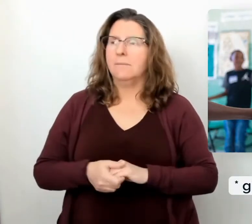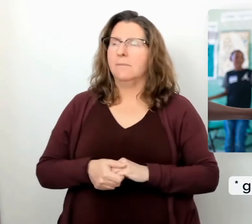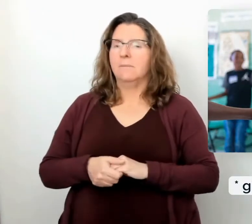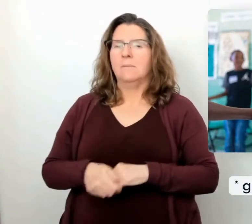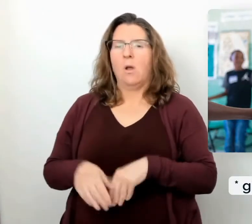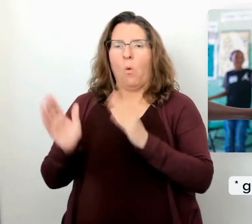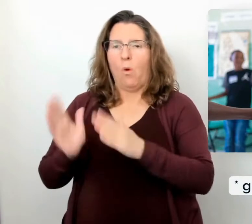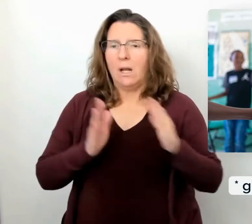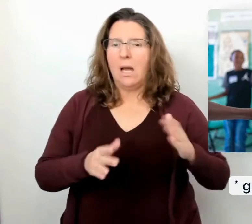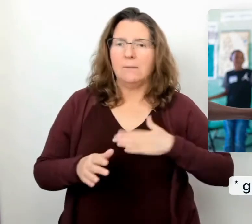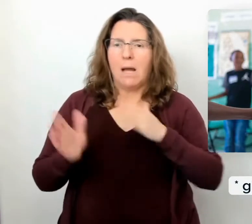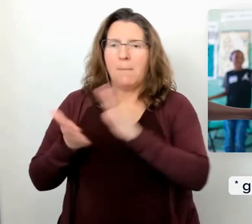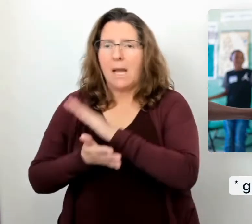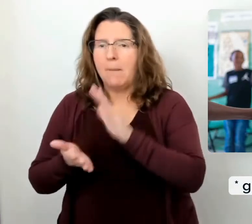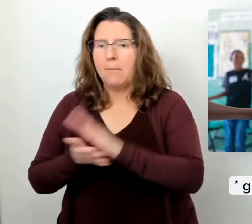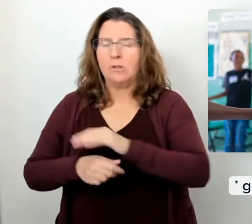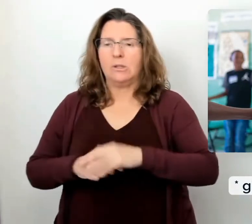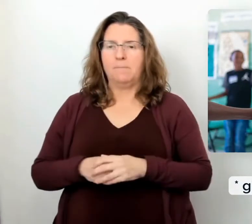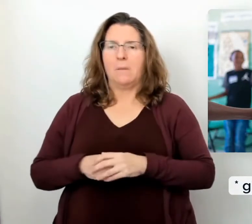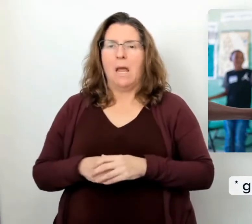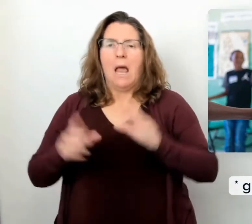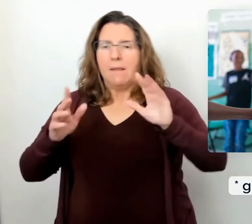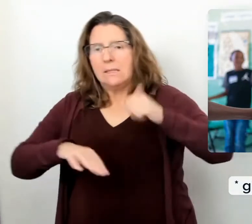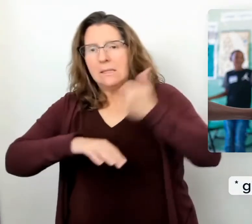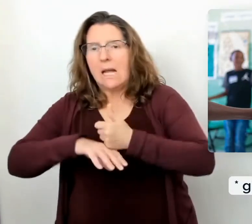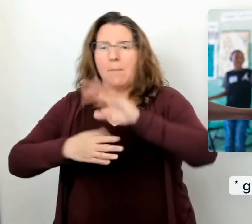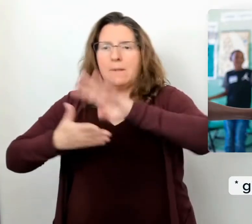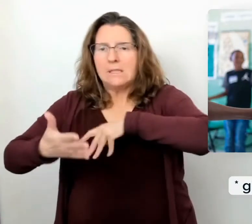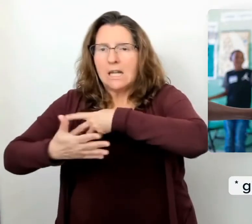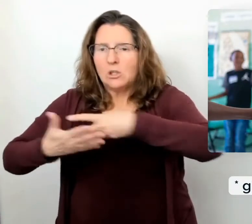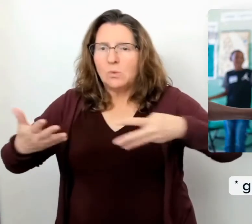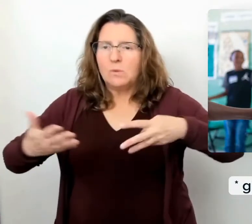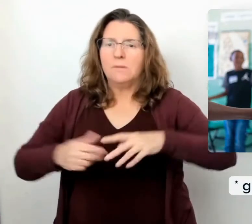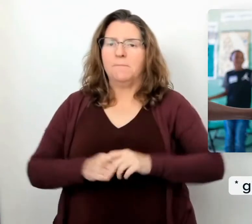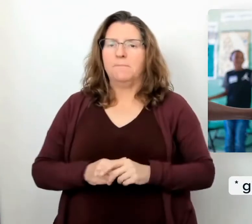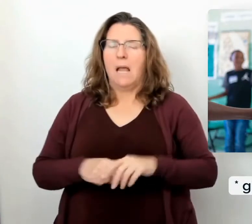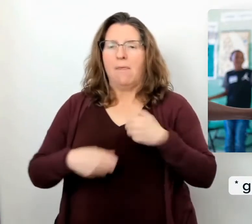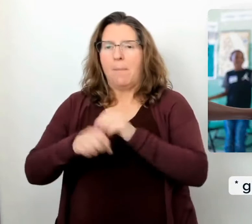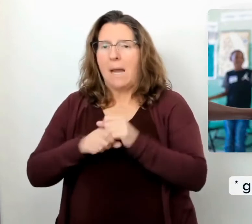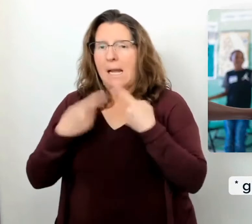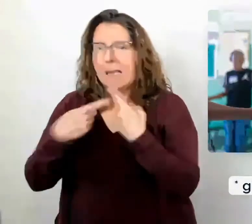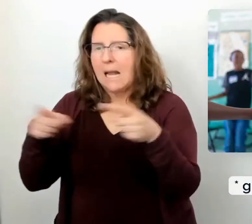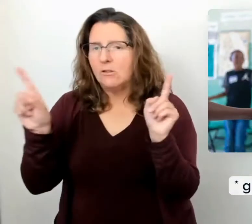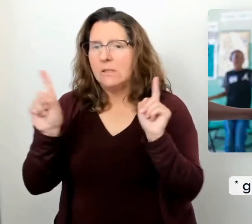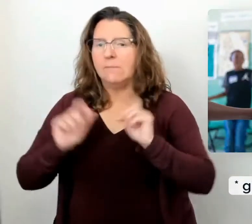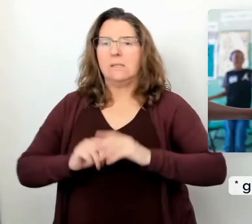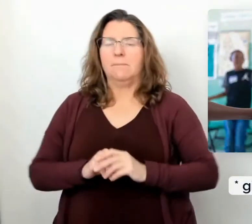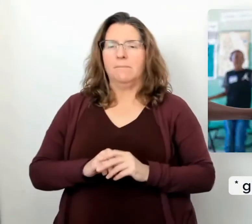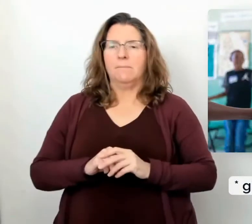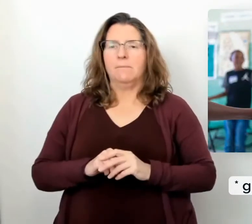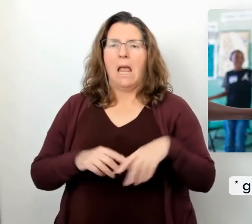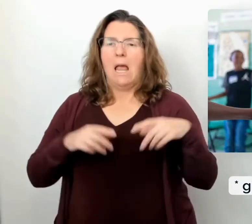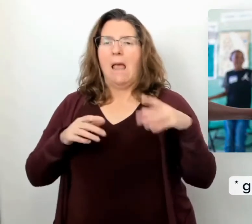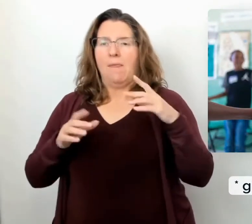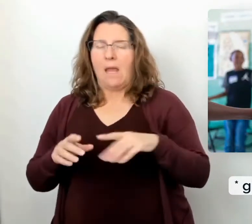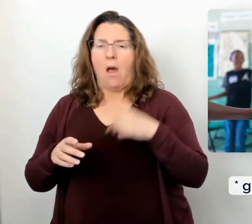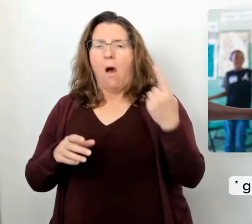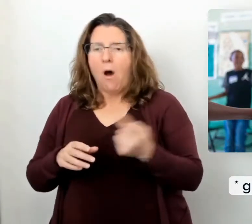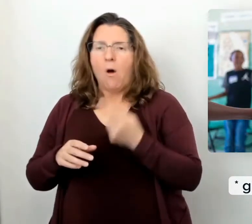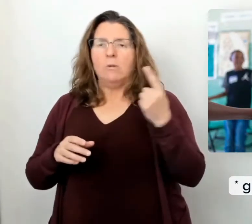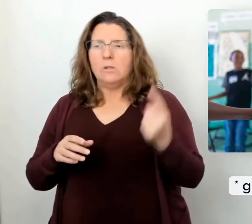straighten up my papers, set up the schedule, make the announcements, and so on.